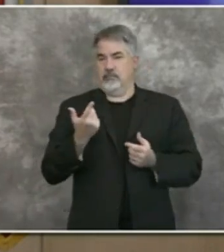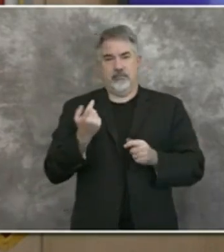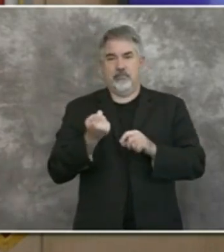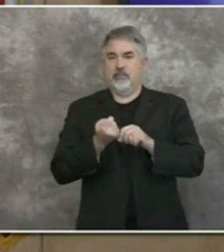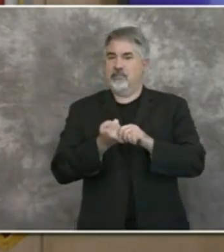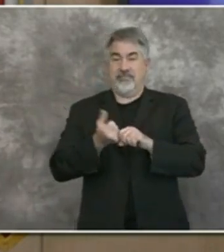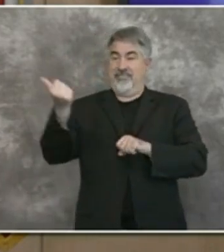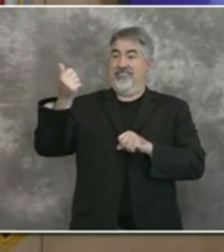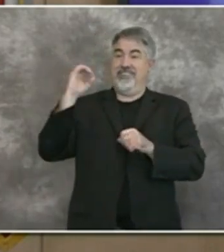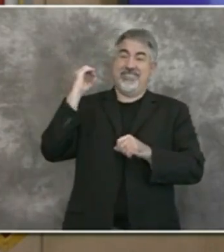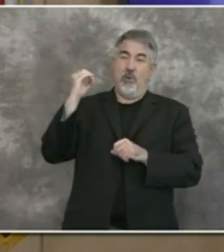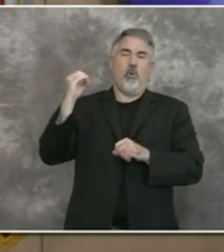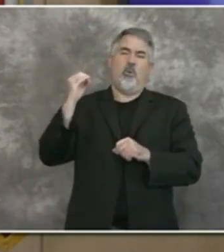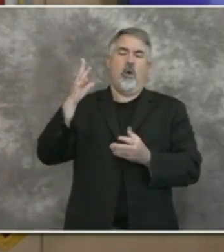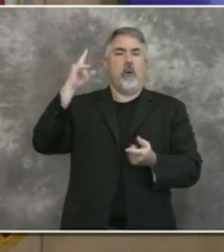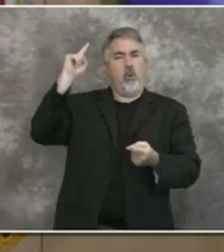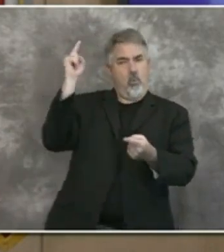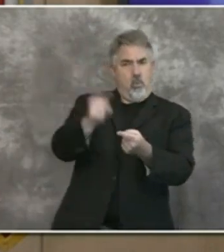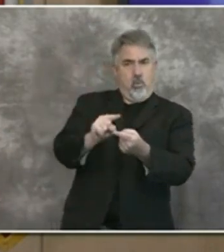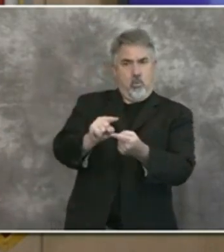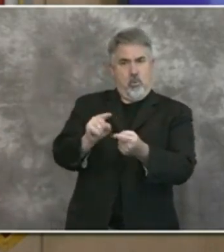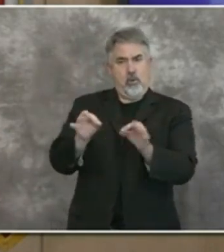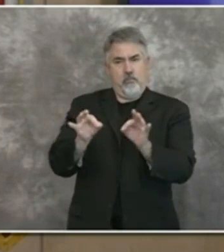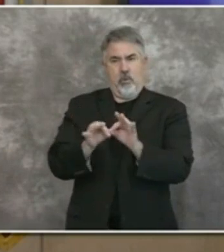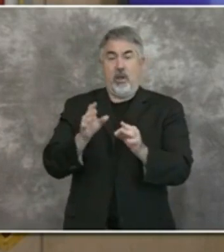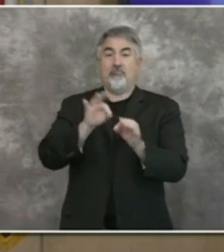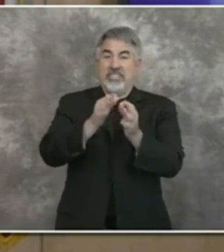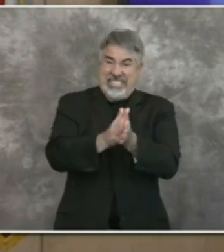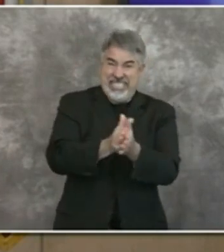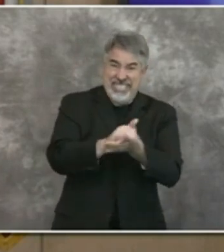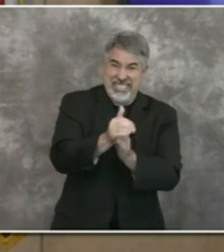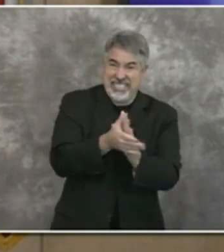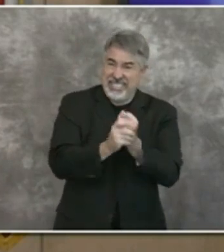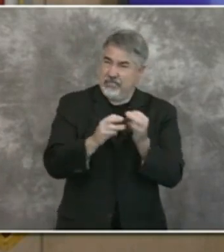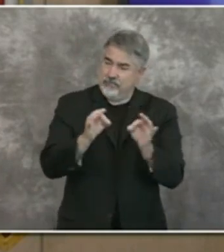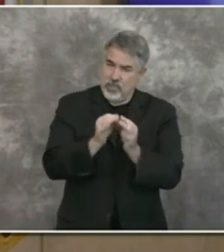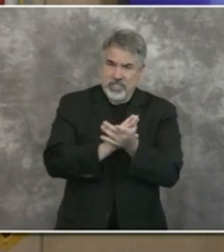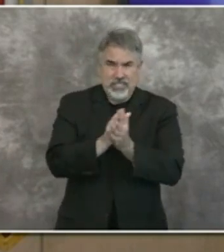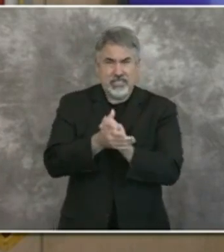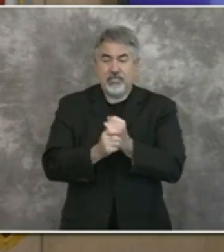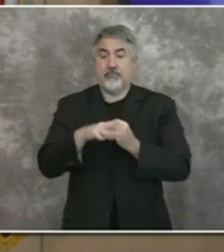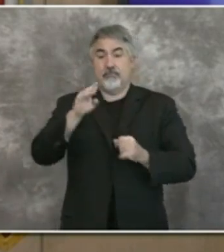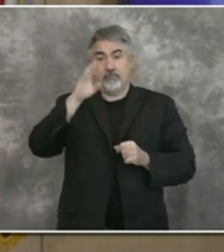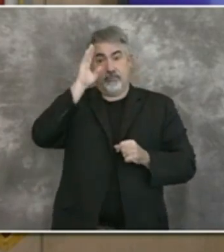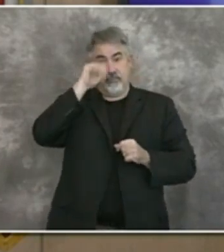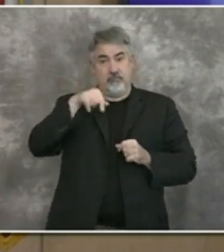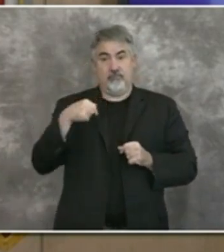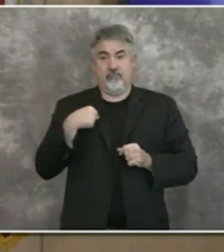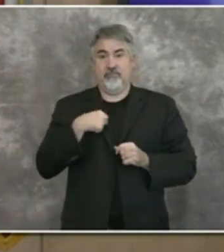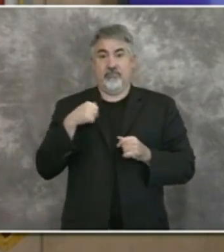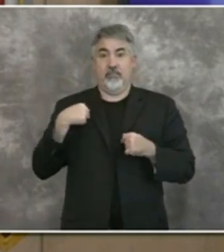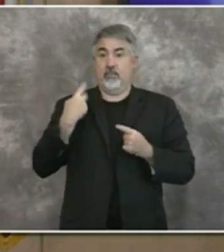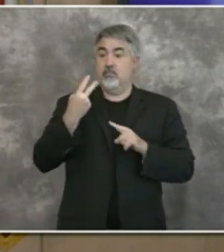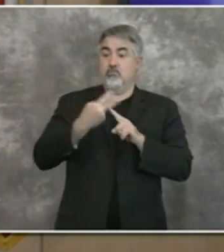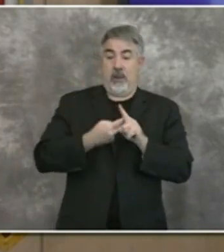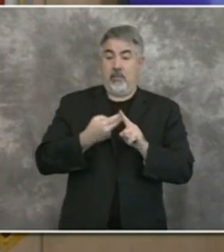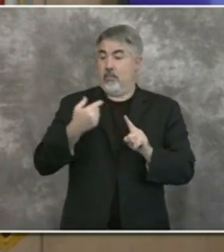SERVE A PURPOSE TO LOWER THE RISK. THEY DON'T COMPLETELY REMOVE THE RISK BUT THEY LOWER THE RISK THINGS LIKE RIGOROUS